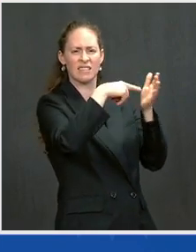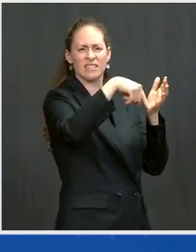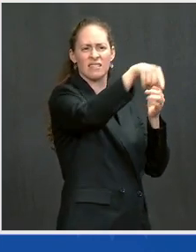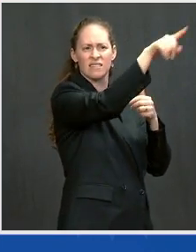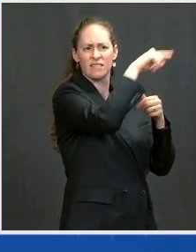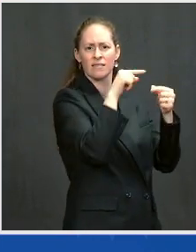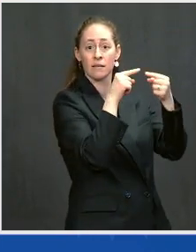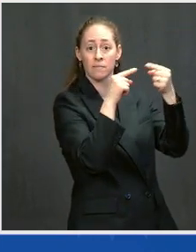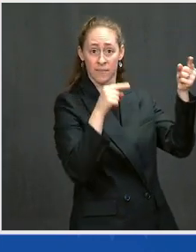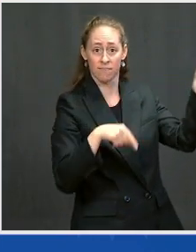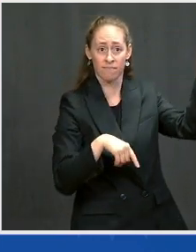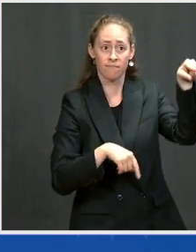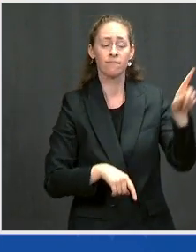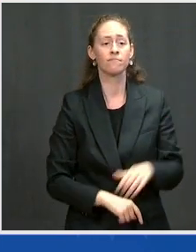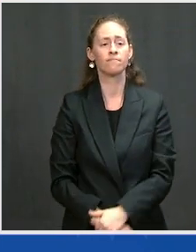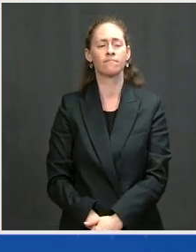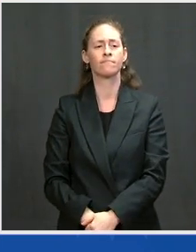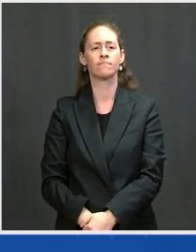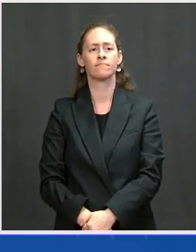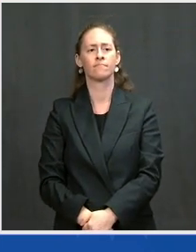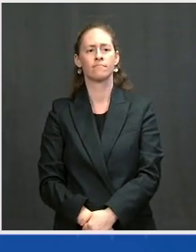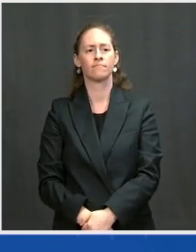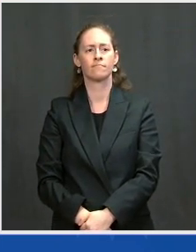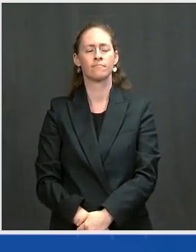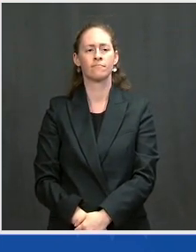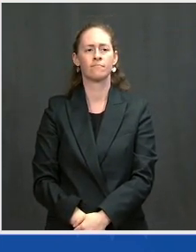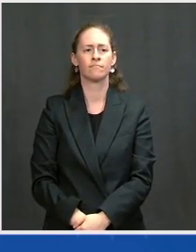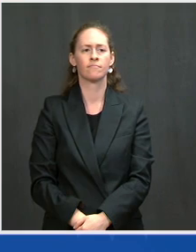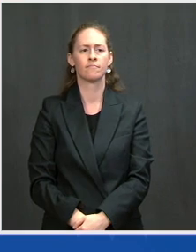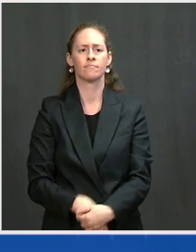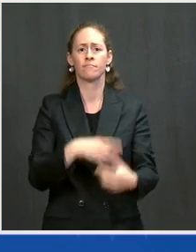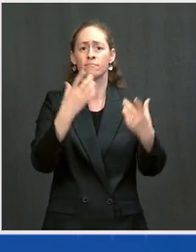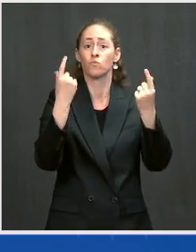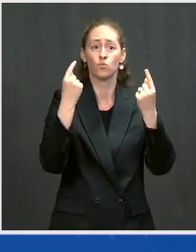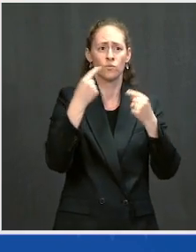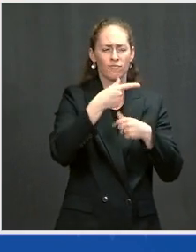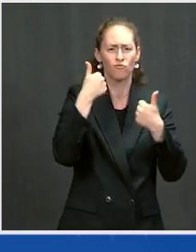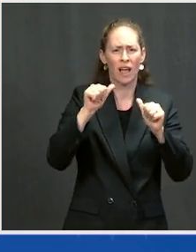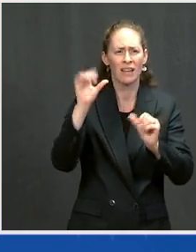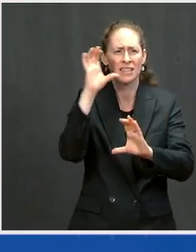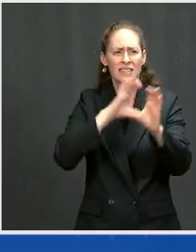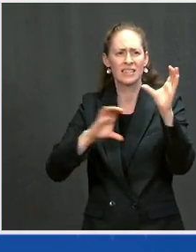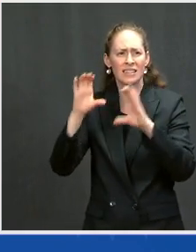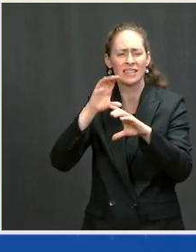exposing himself to the deadly enemy fire. Leaping from the tank, he shouted words of encouragement to his men